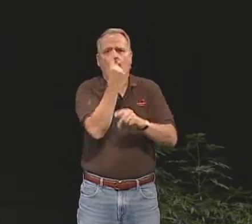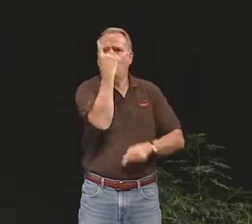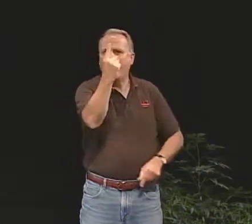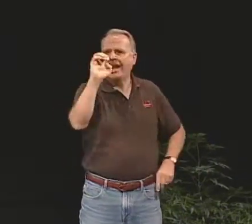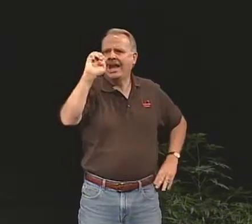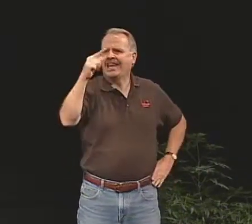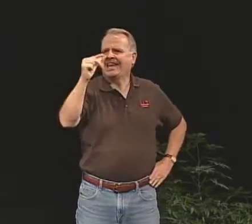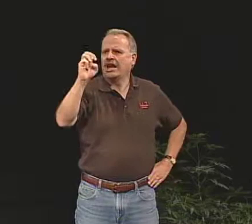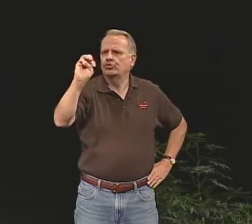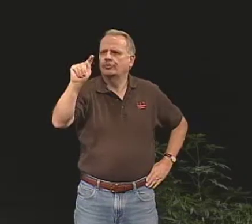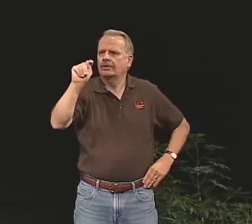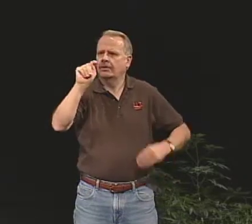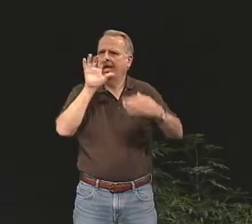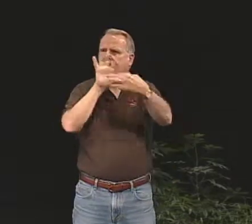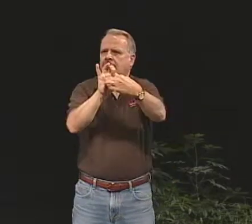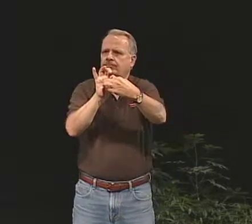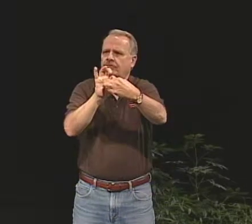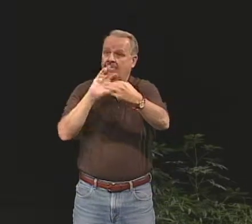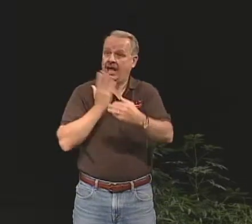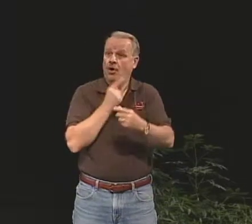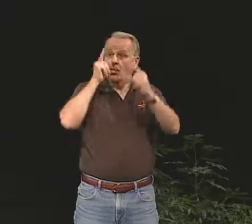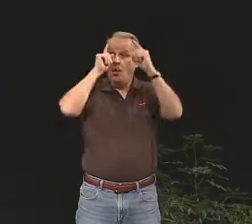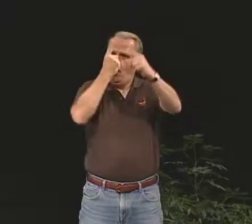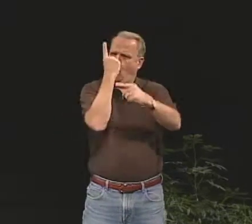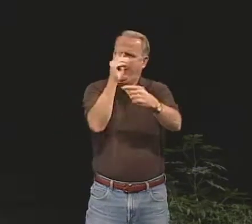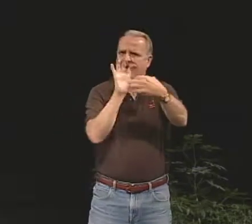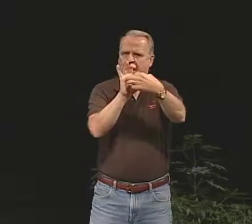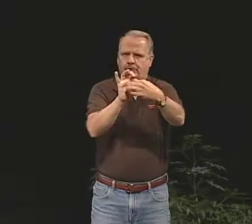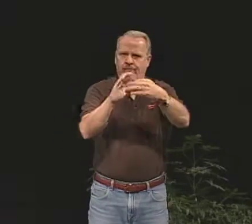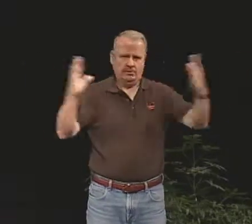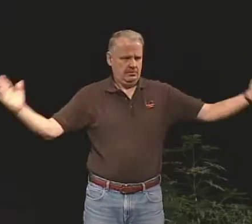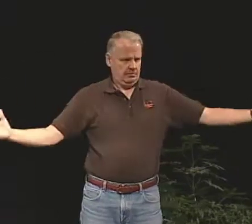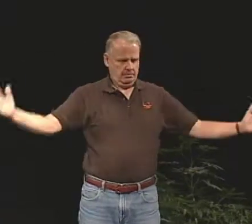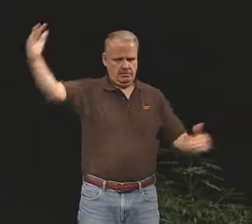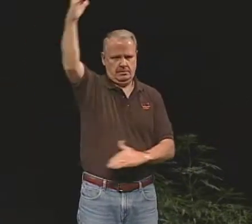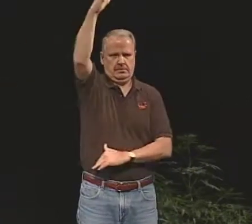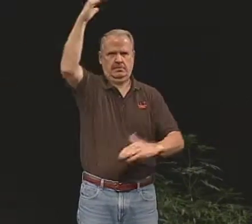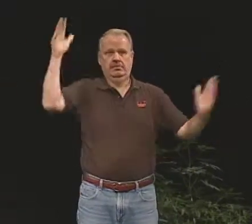again, having to stay engaged, we're thinking of developing